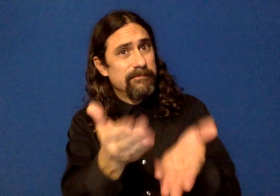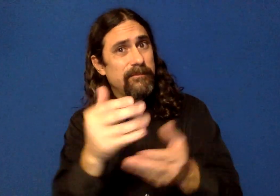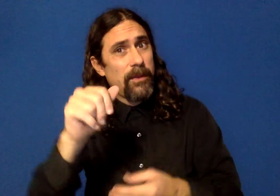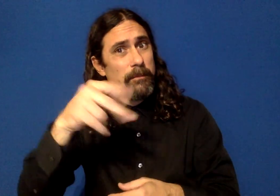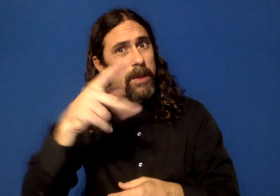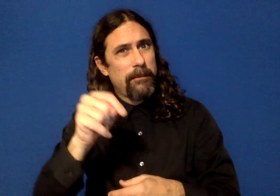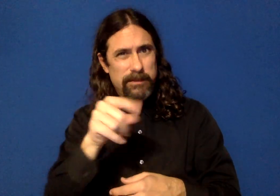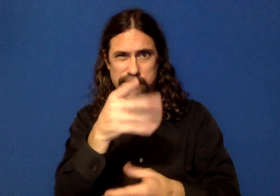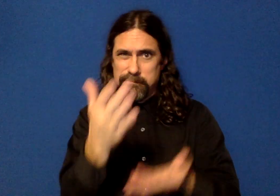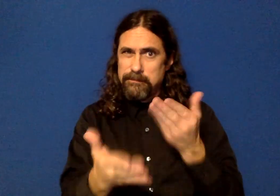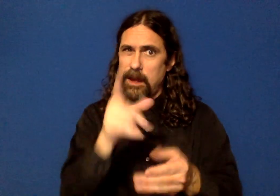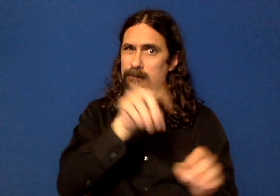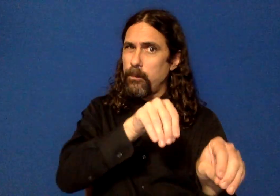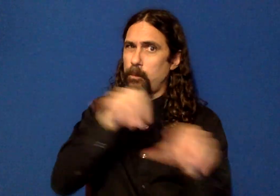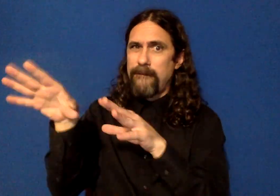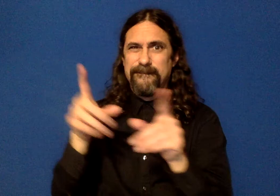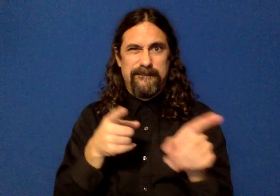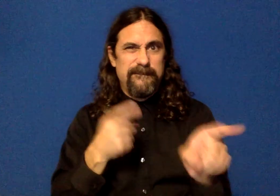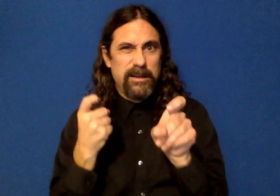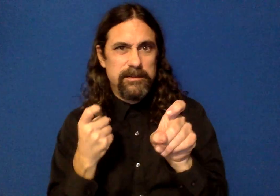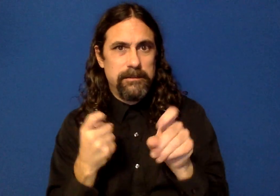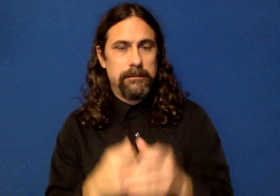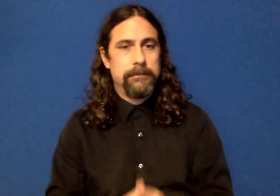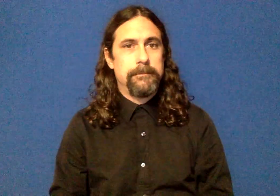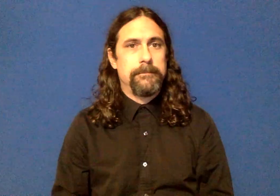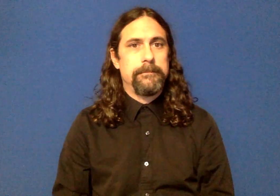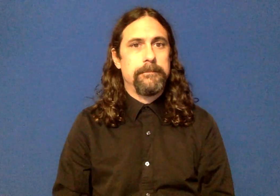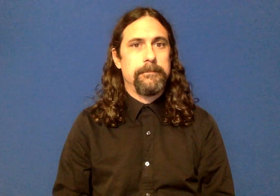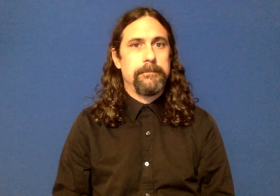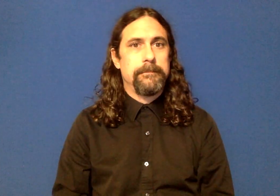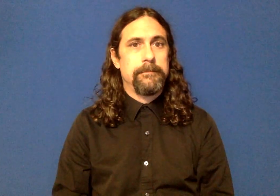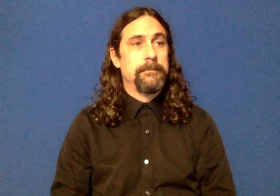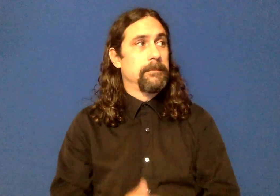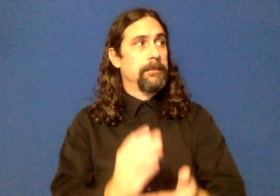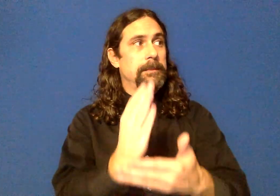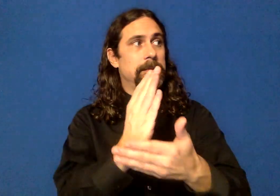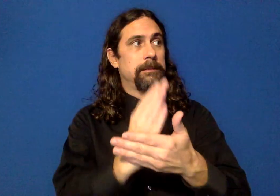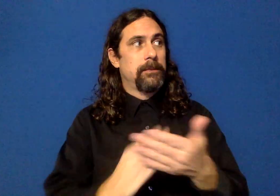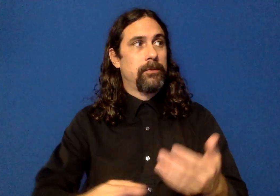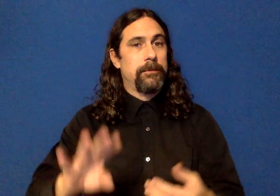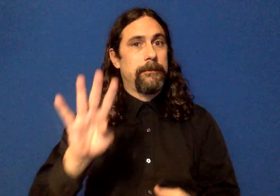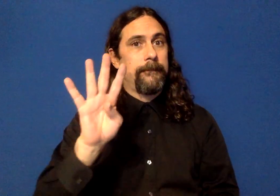ahead of time because if you re offered an apartment, you might need to move quickly.